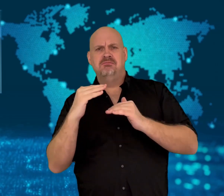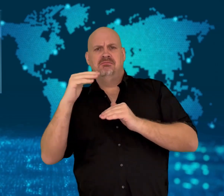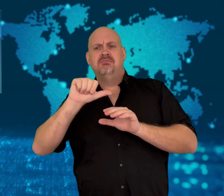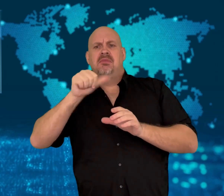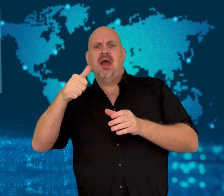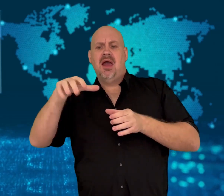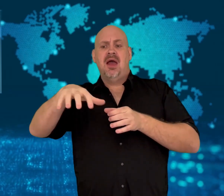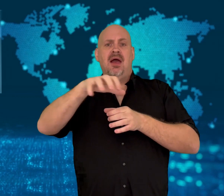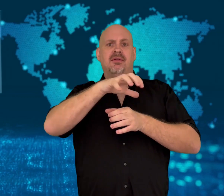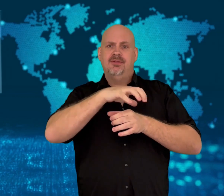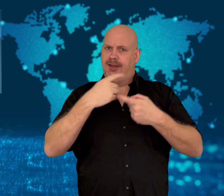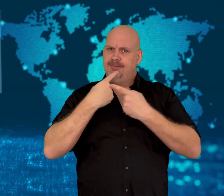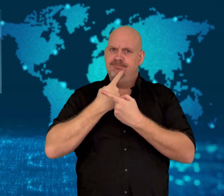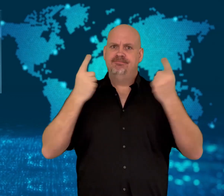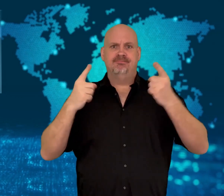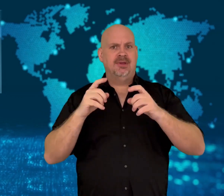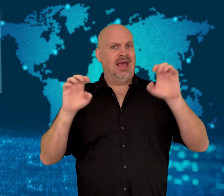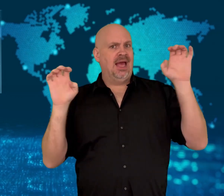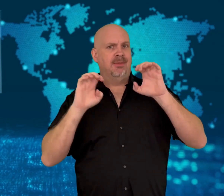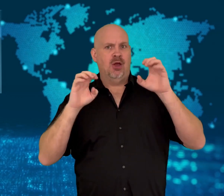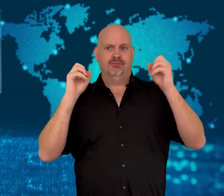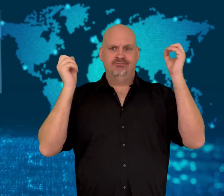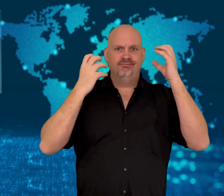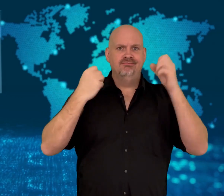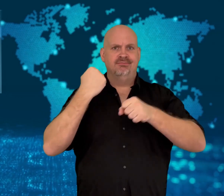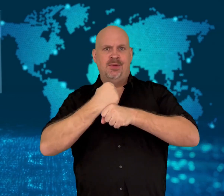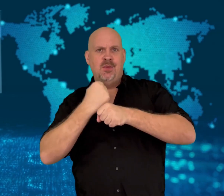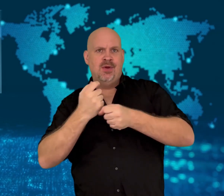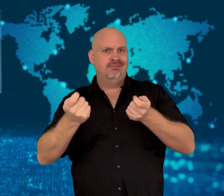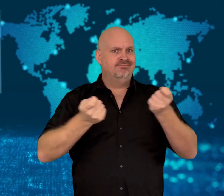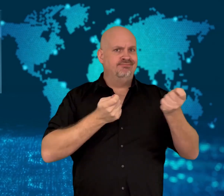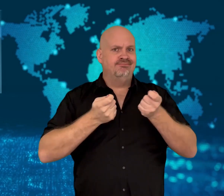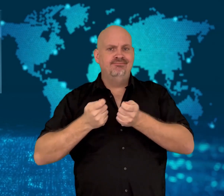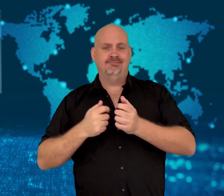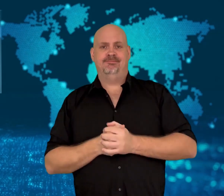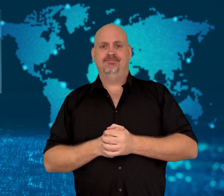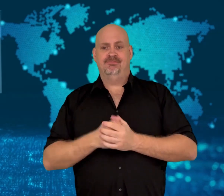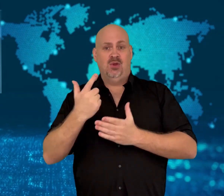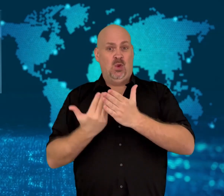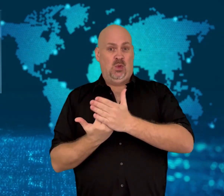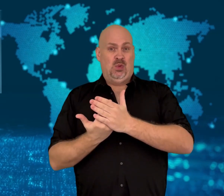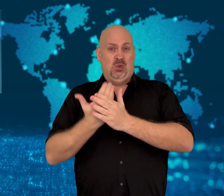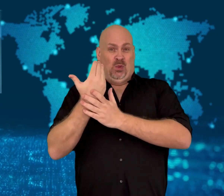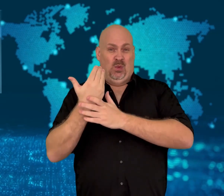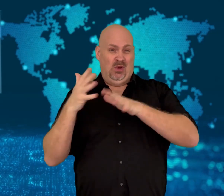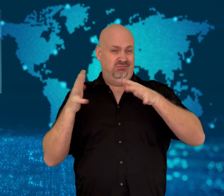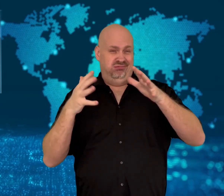There is another state of emergency in Auckland and in at least four other regions.